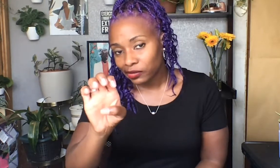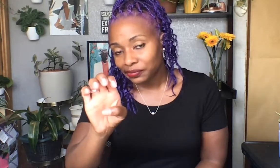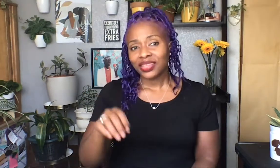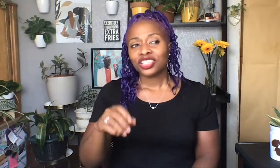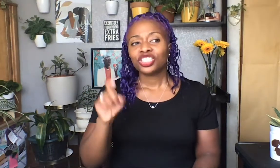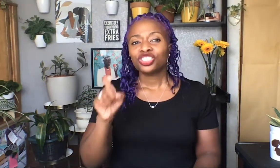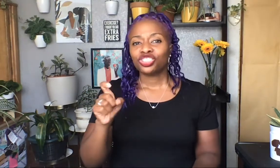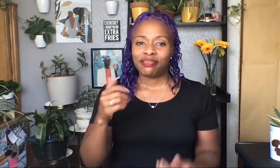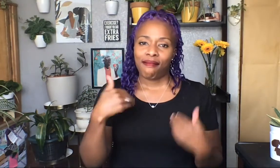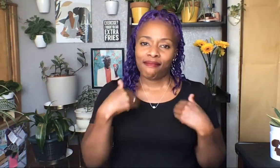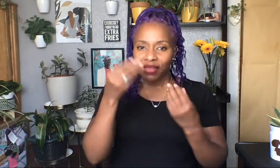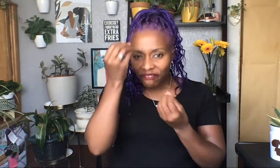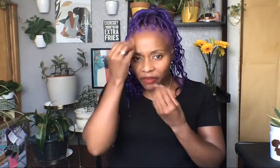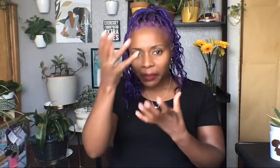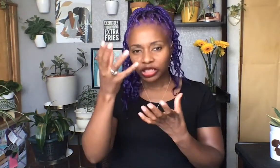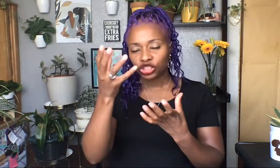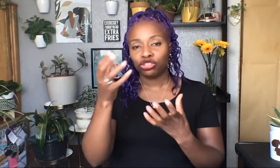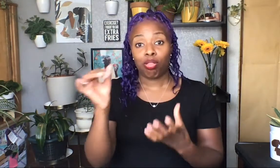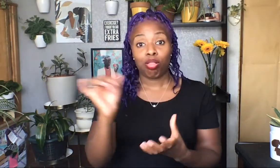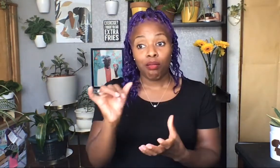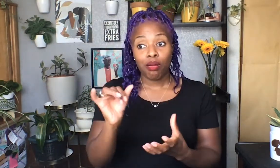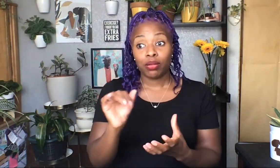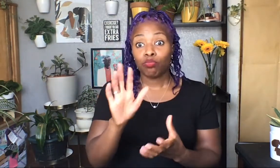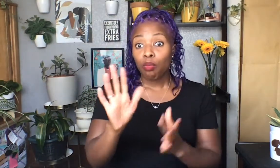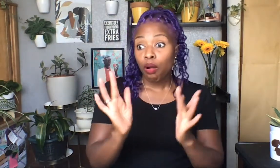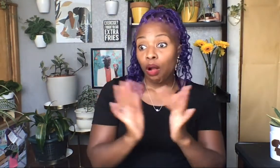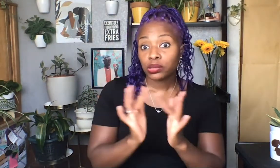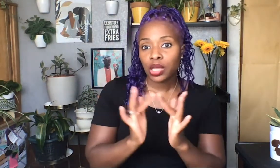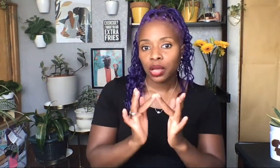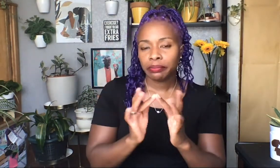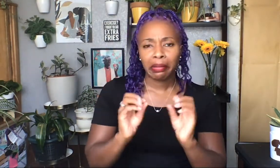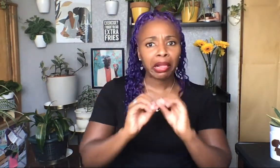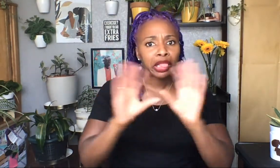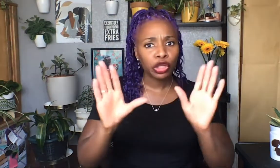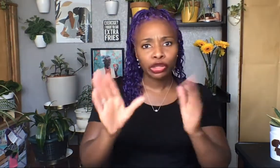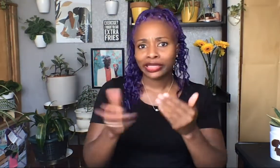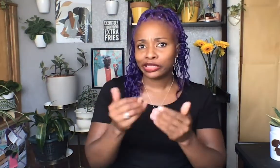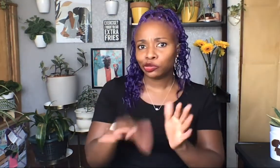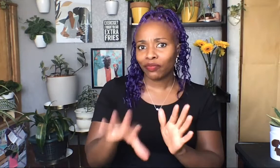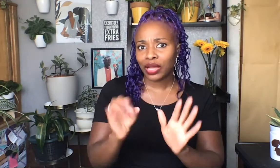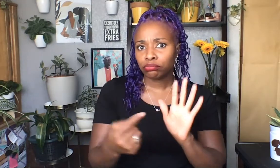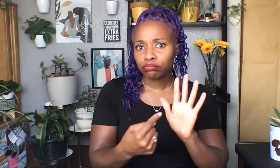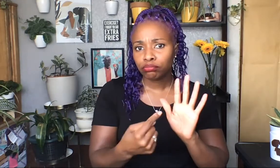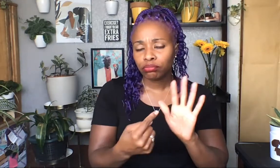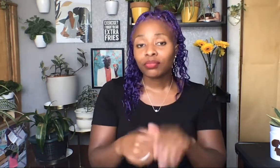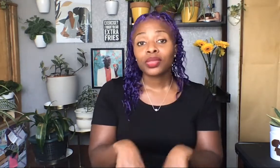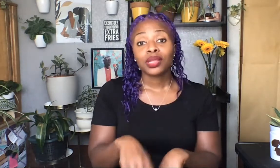It should have important information such as your contact information. They should be clear, and easy to find.